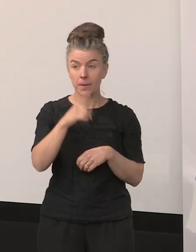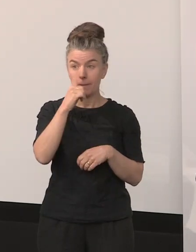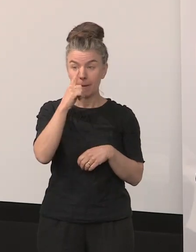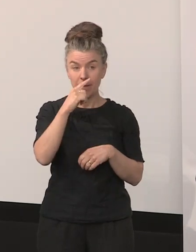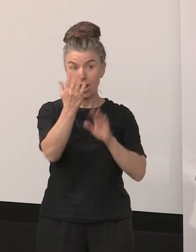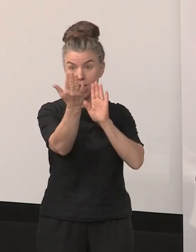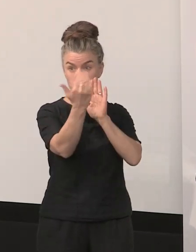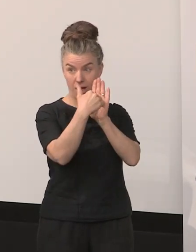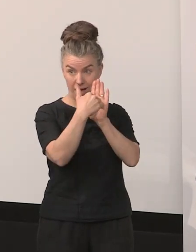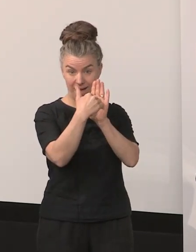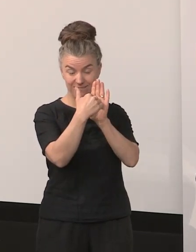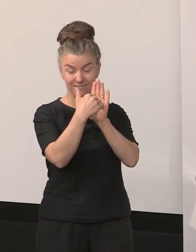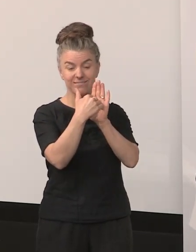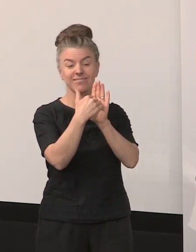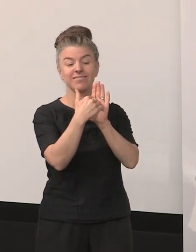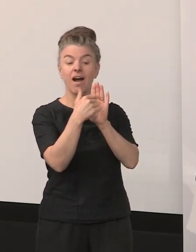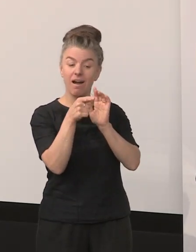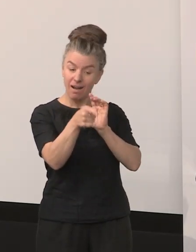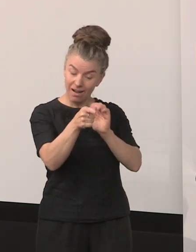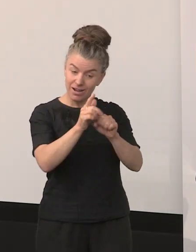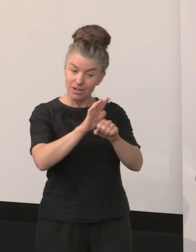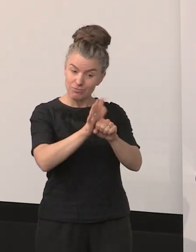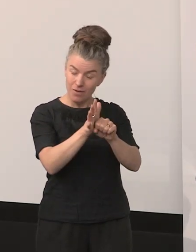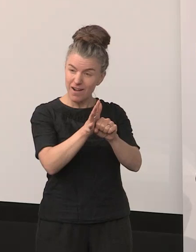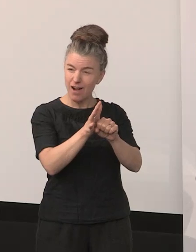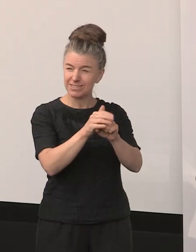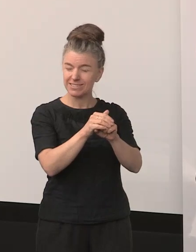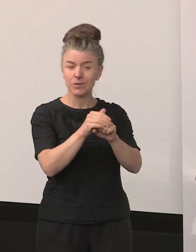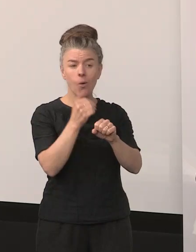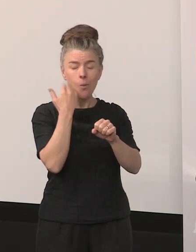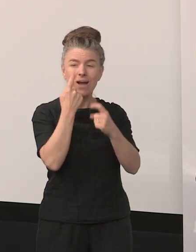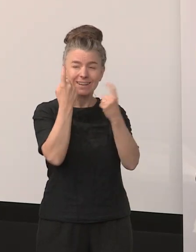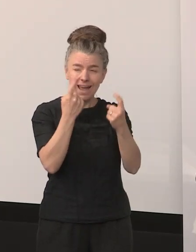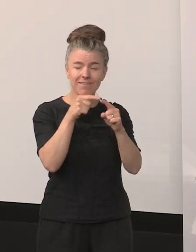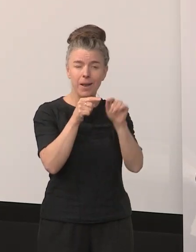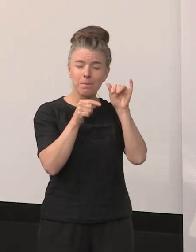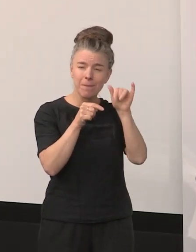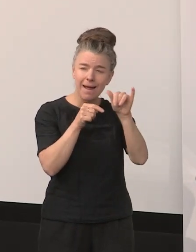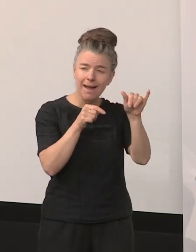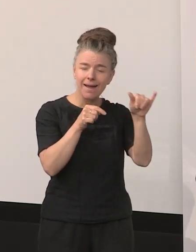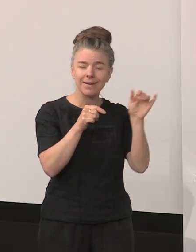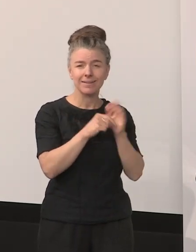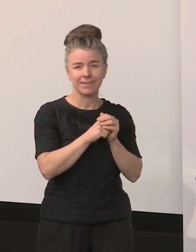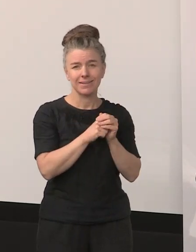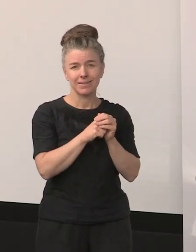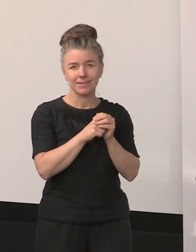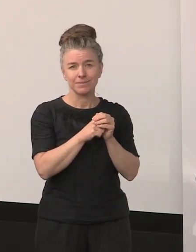that, you know, even when we do get people coming in on flights who we find at the